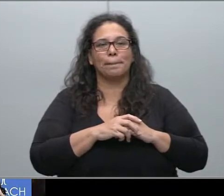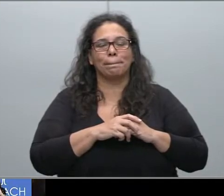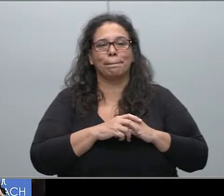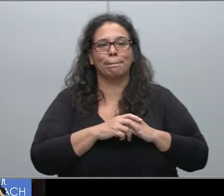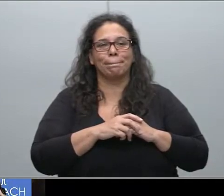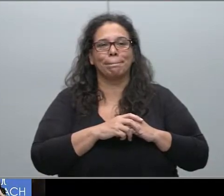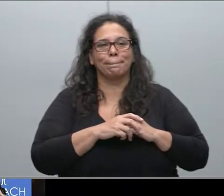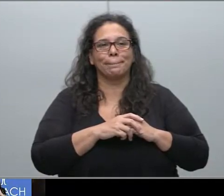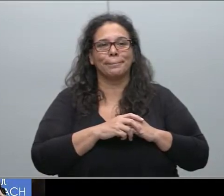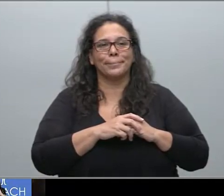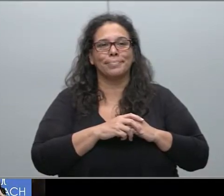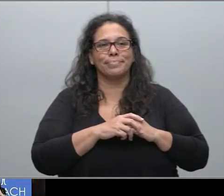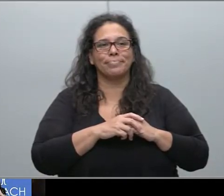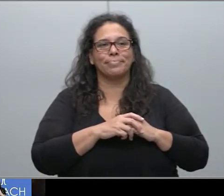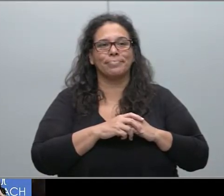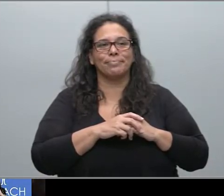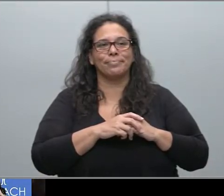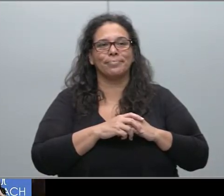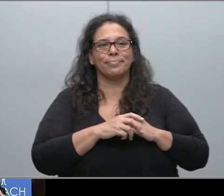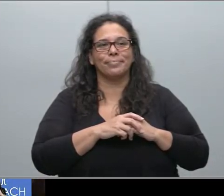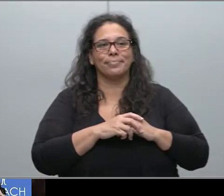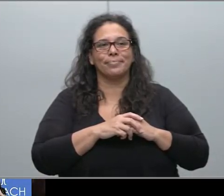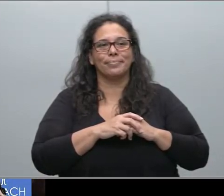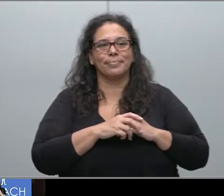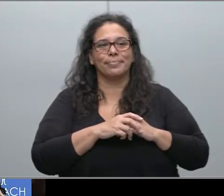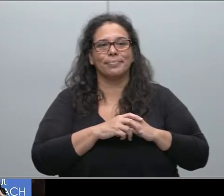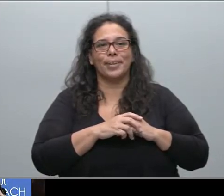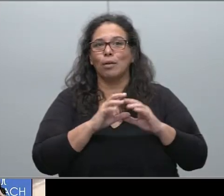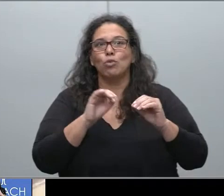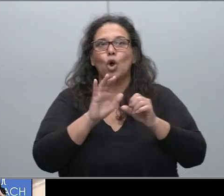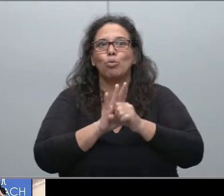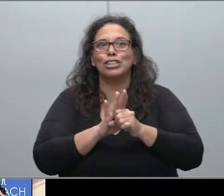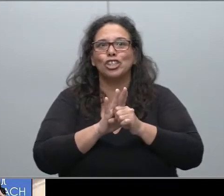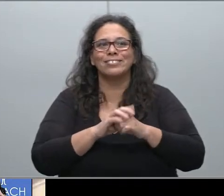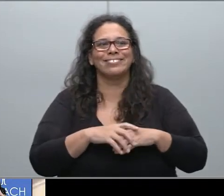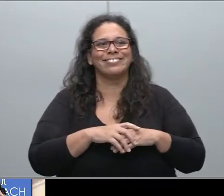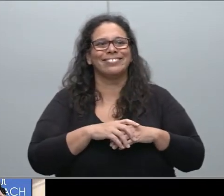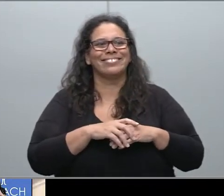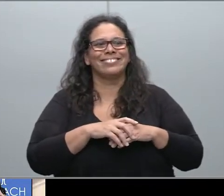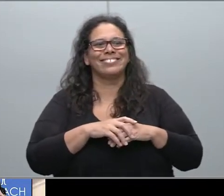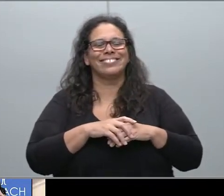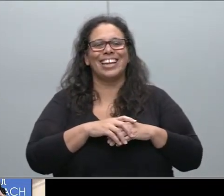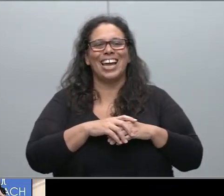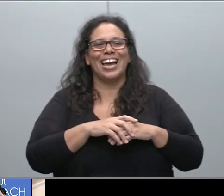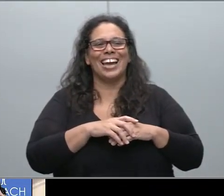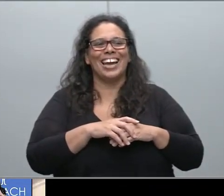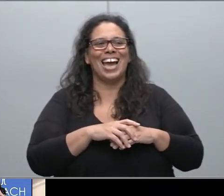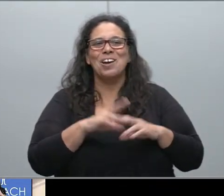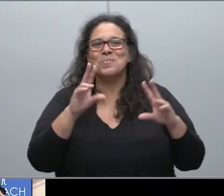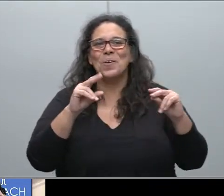it's so tormented, it's so oppressed. And when is this done? I think it's not healthy.